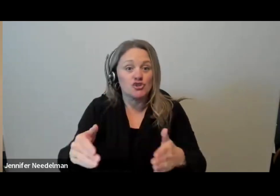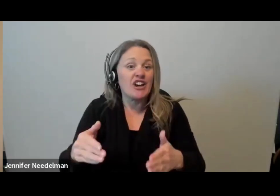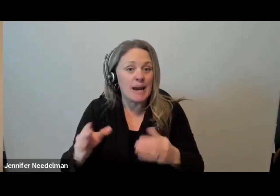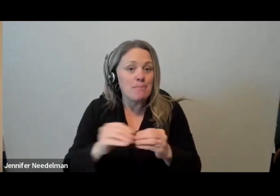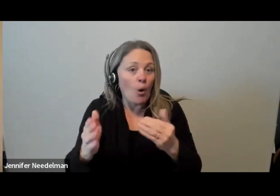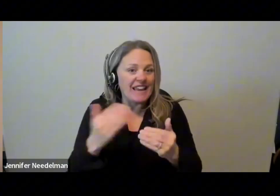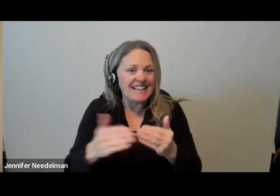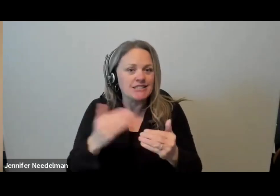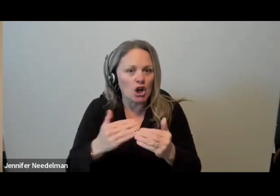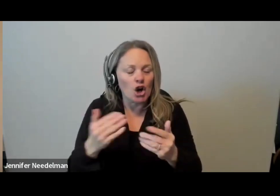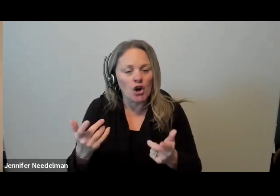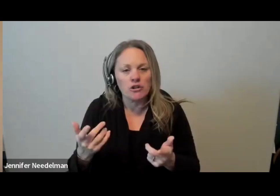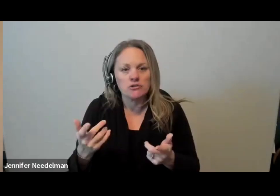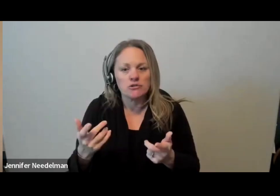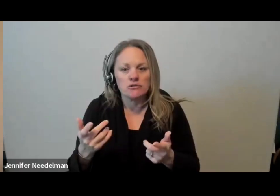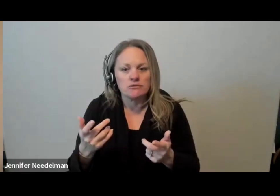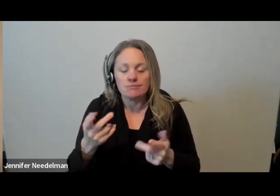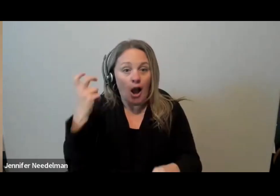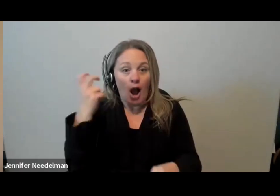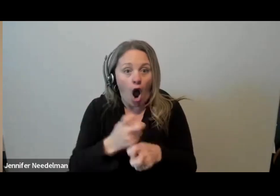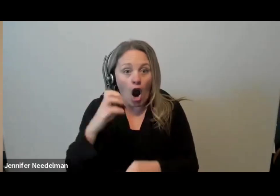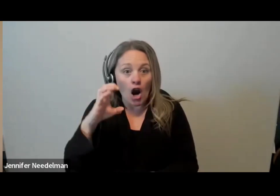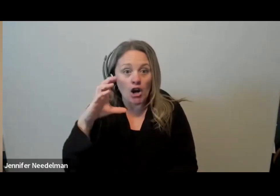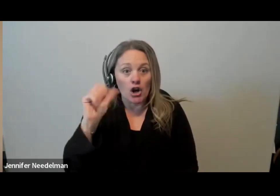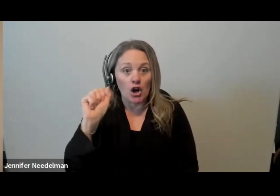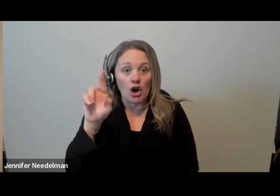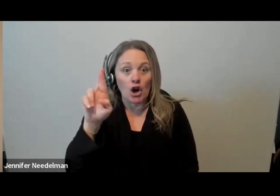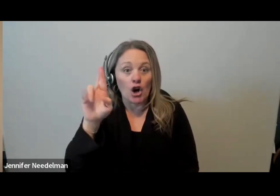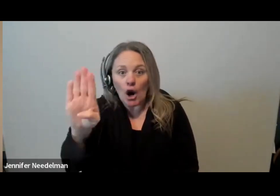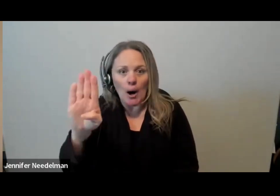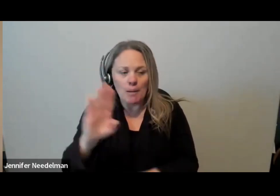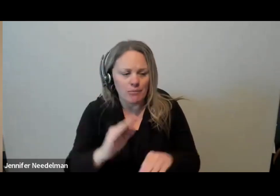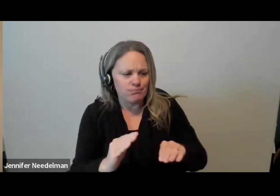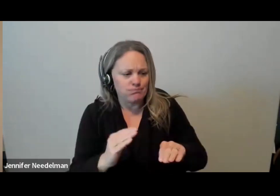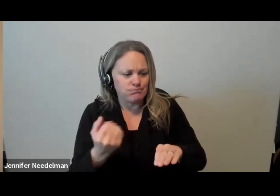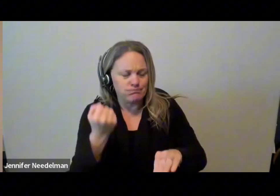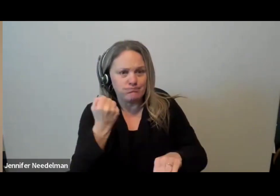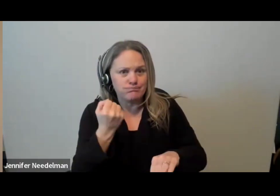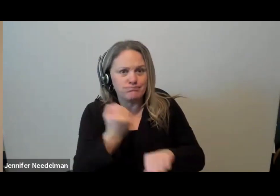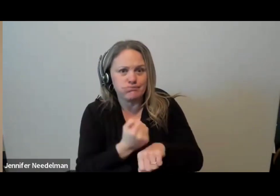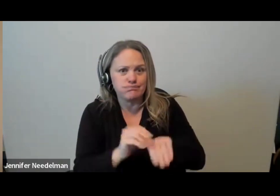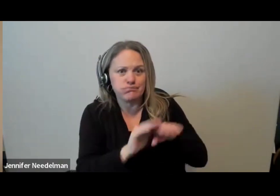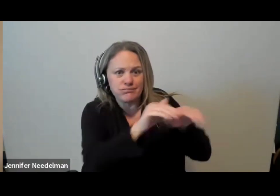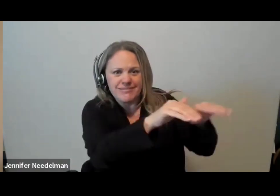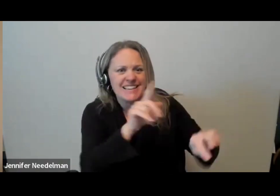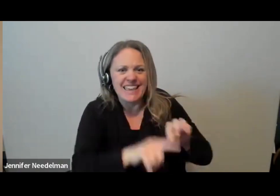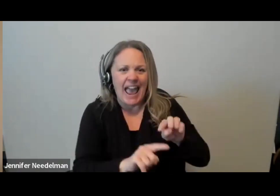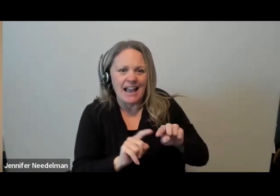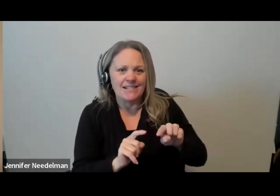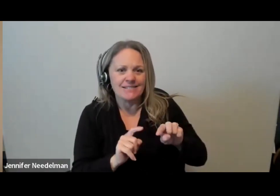to, to get a wheelchair or a stroller up. There's this phenomenon called the curb cut effect where